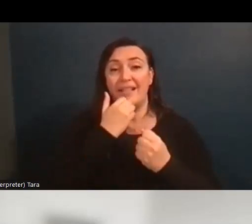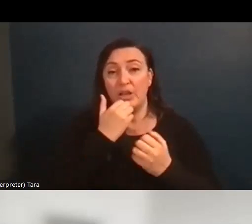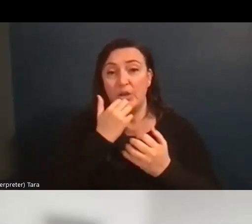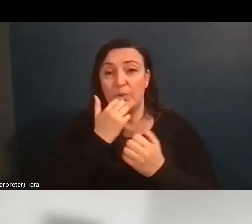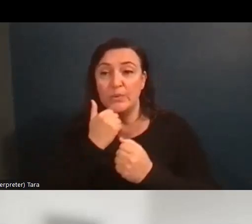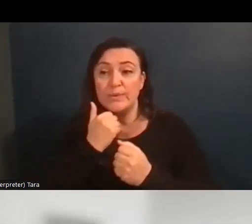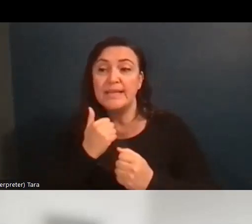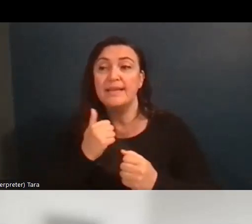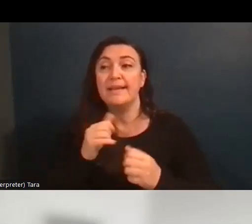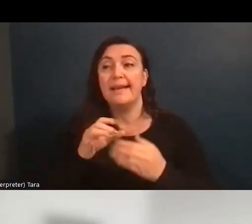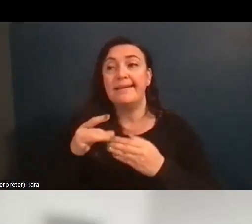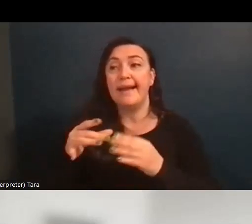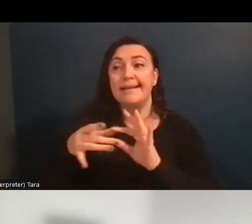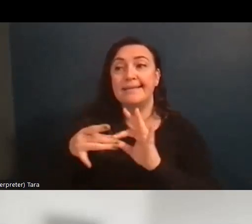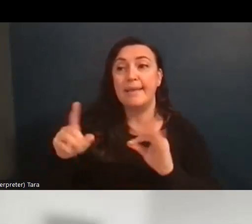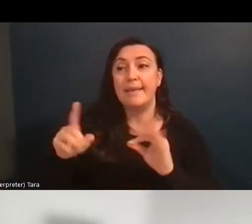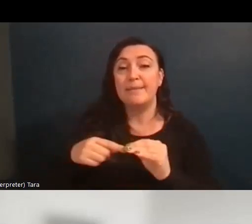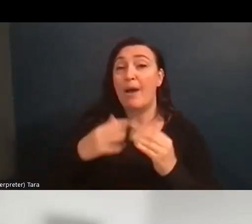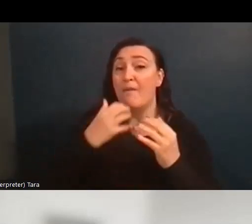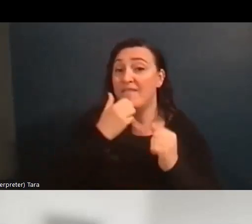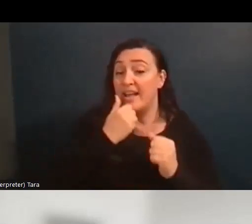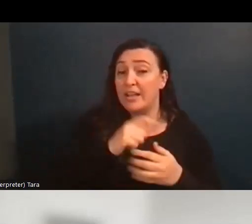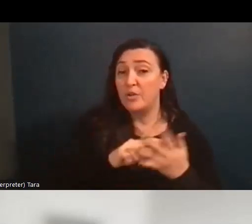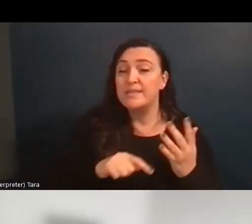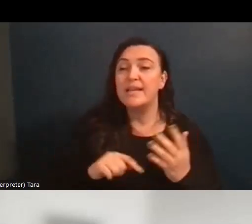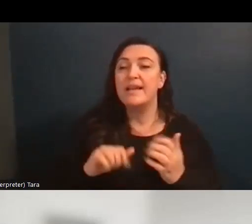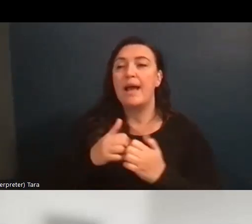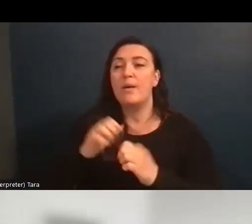those values to assess projects and project progress.